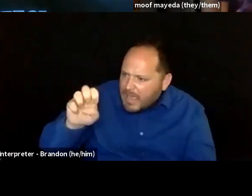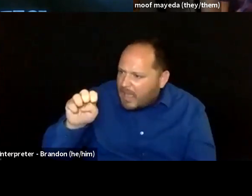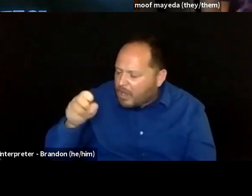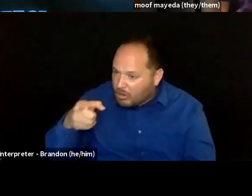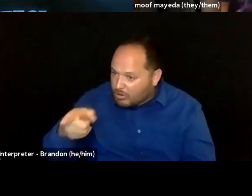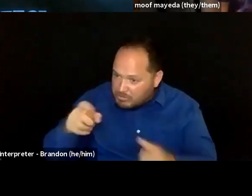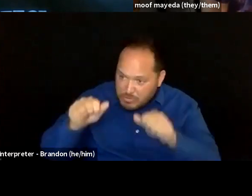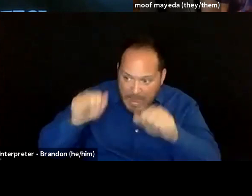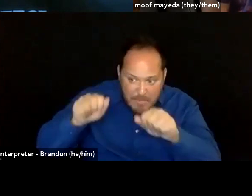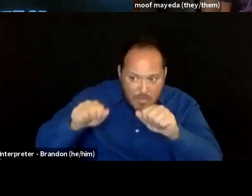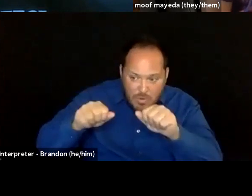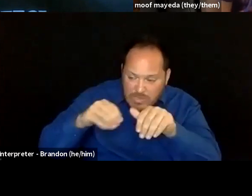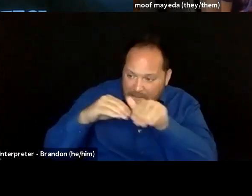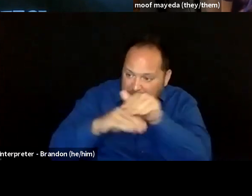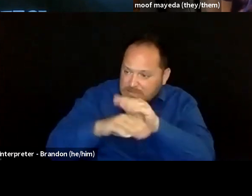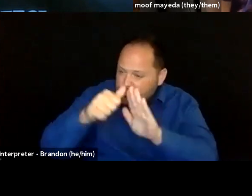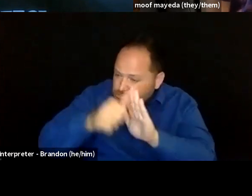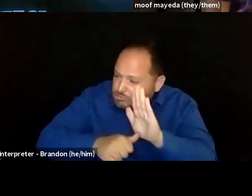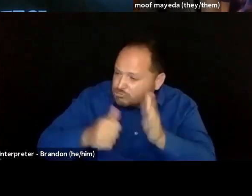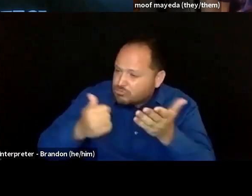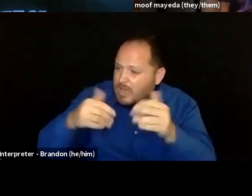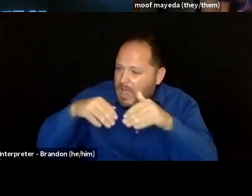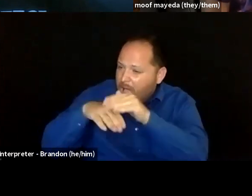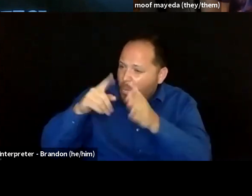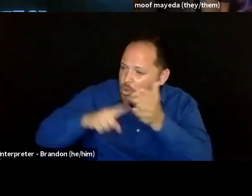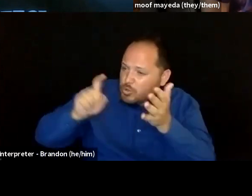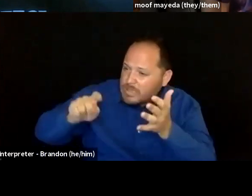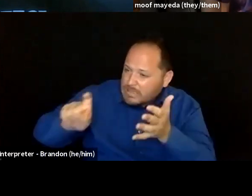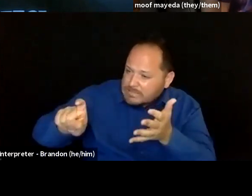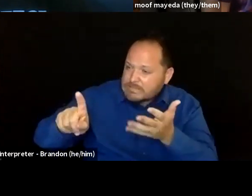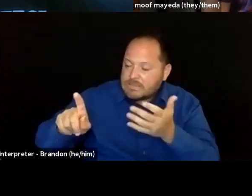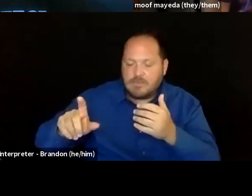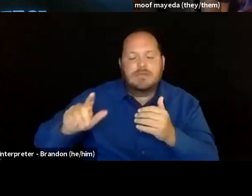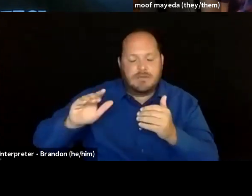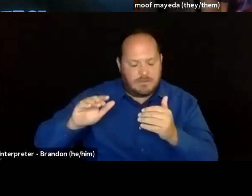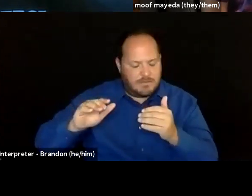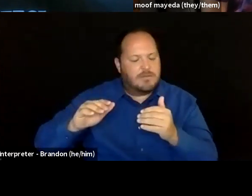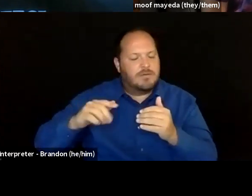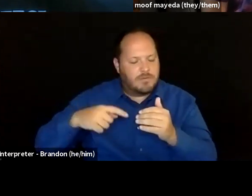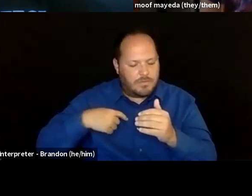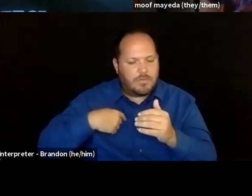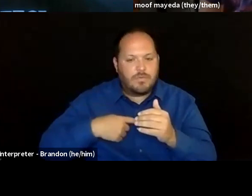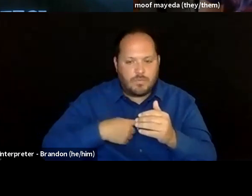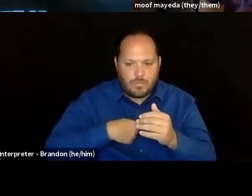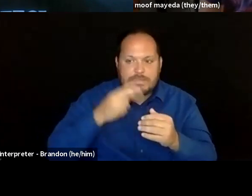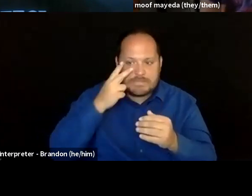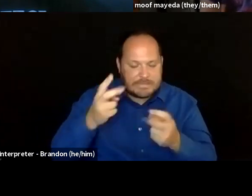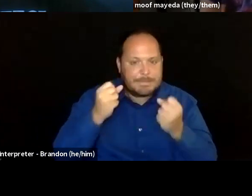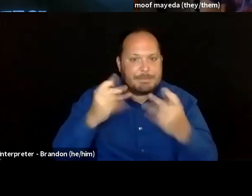And that the mental health care will get a lot better as well.